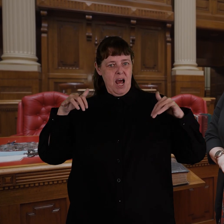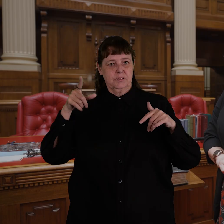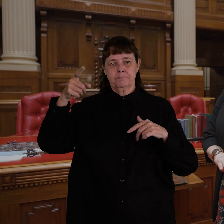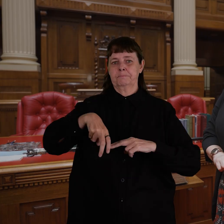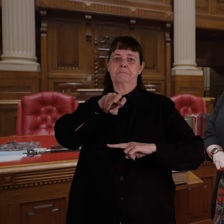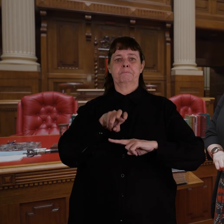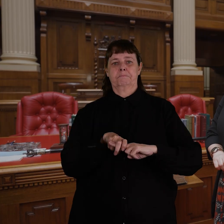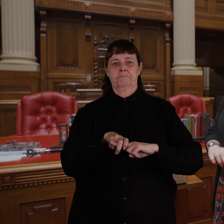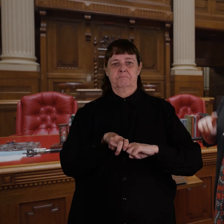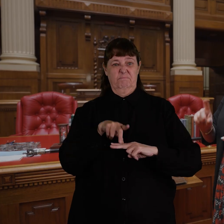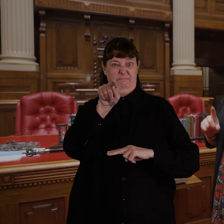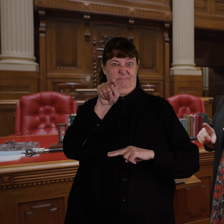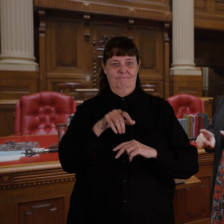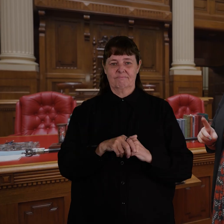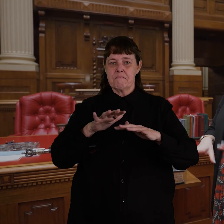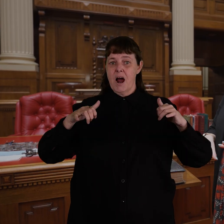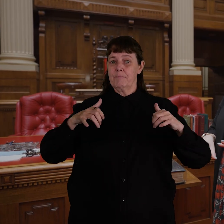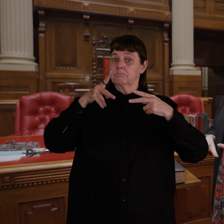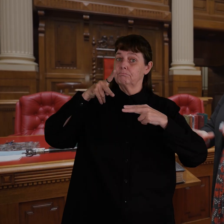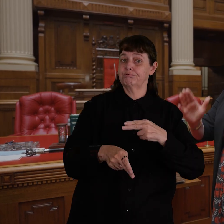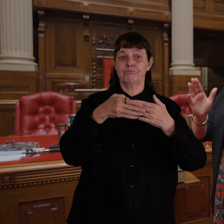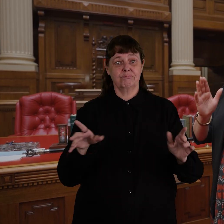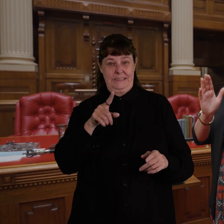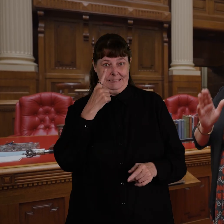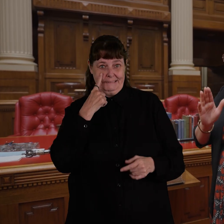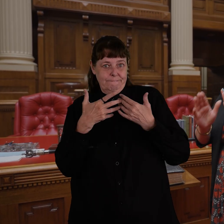opening of Parliament, you would have seen on the front of the building that we had half of